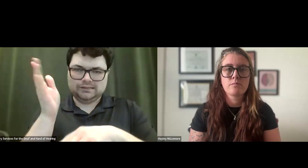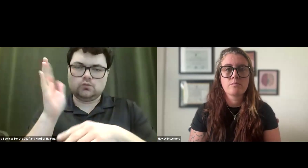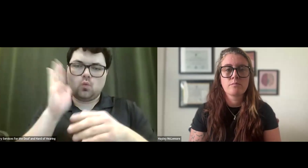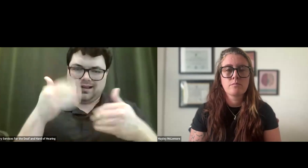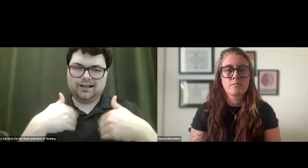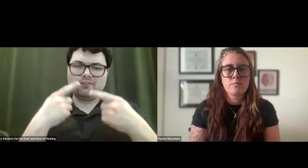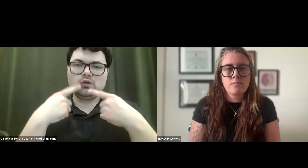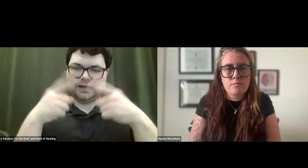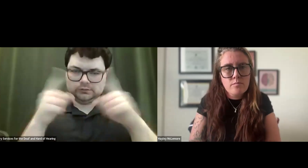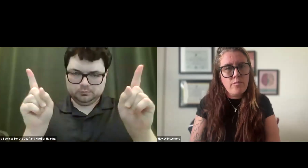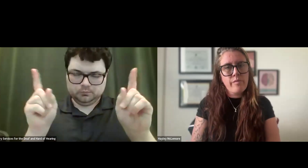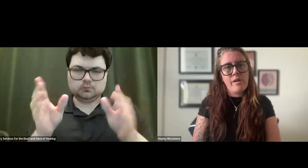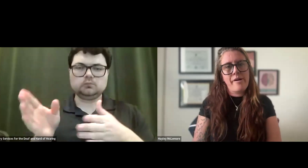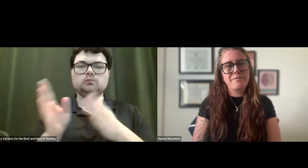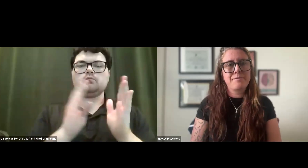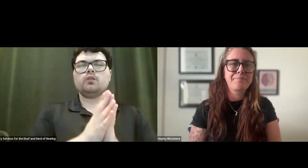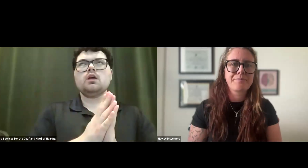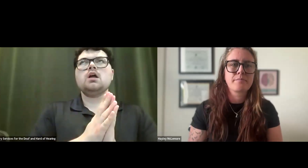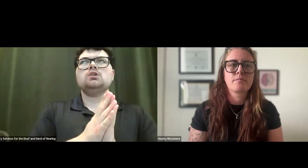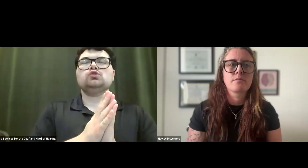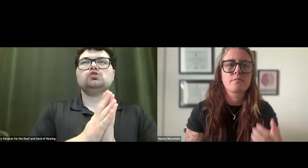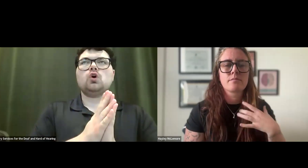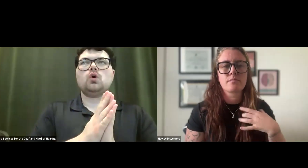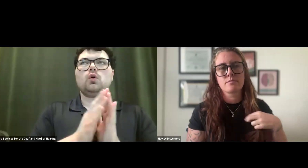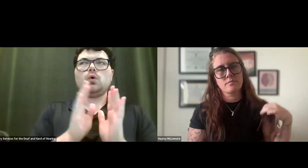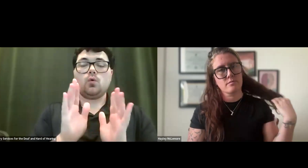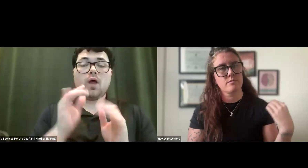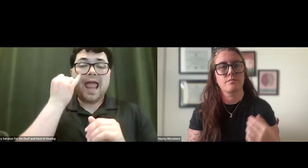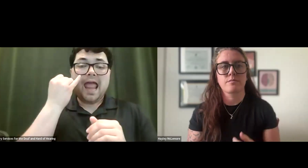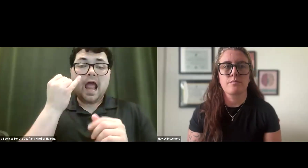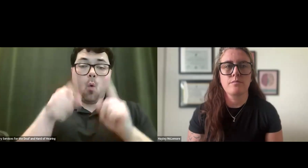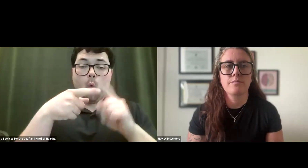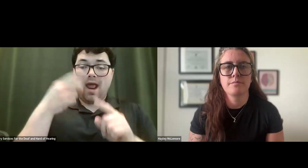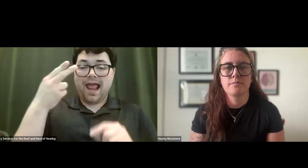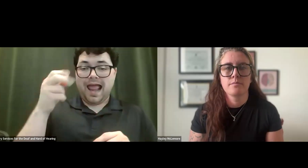And then after the presentation, we will also have some announcements before ending.